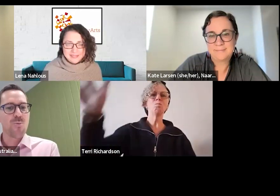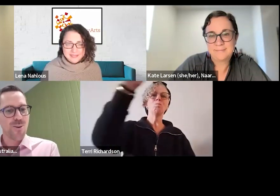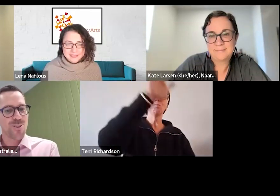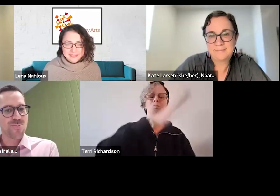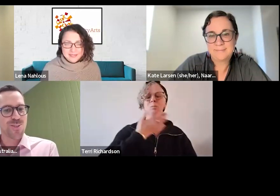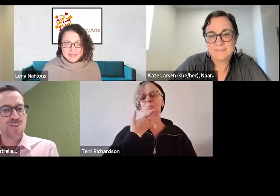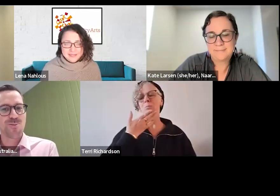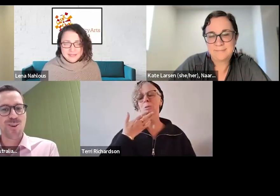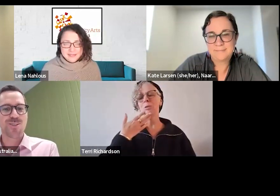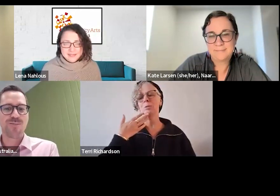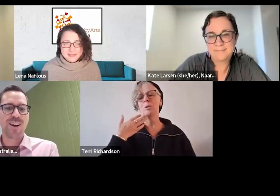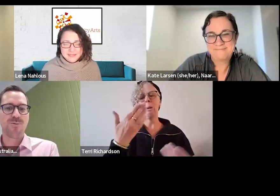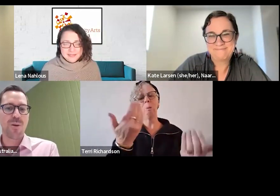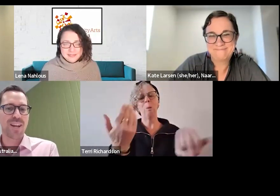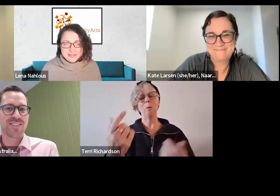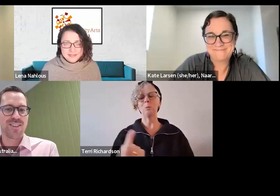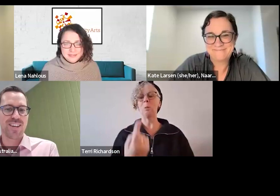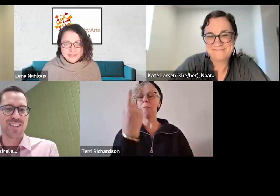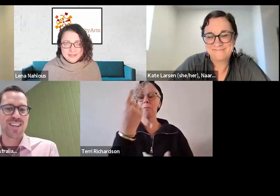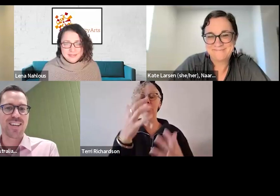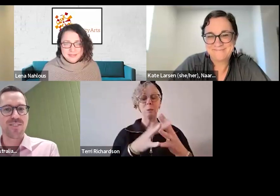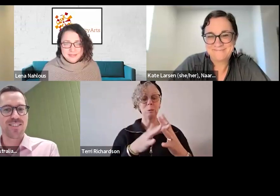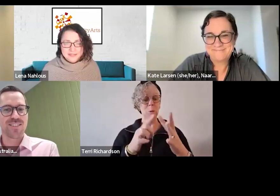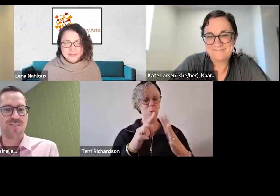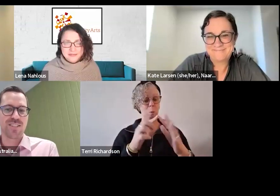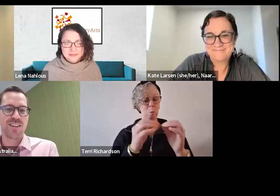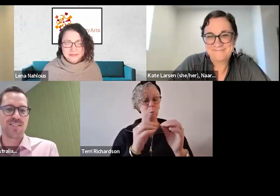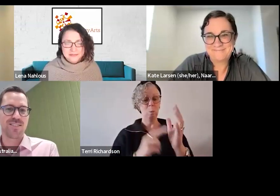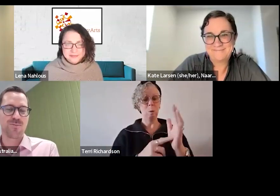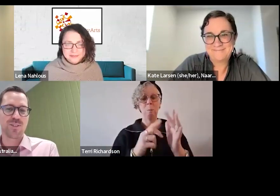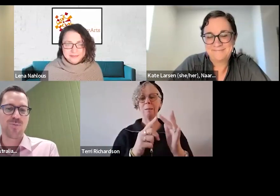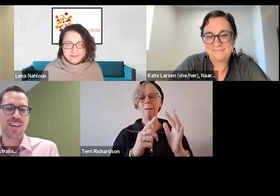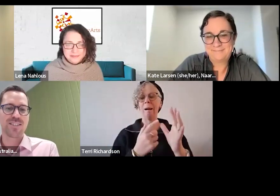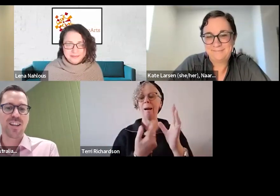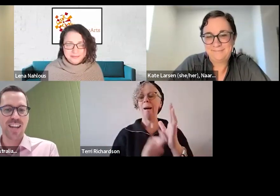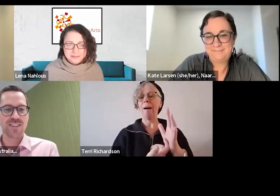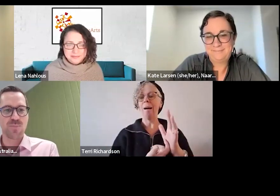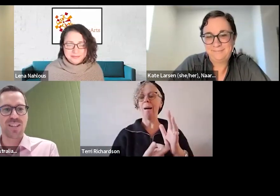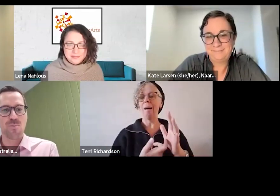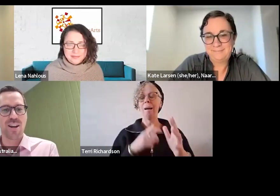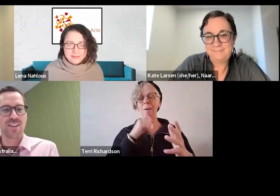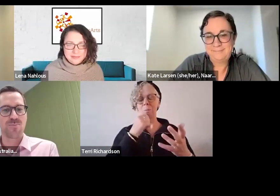Welcome to the first of our webinar series, Governance Conversations, which we're delighted to be collaborating